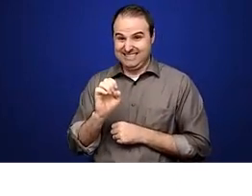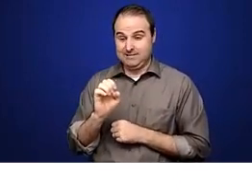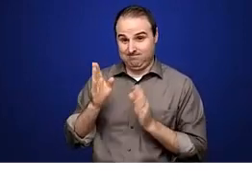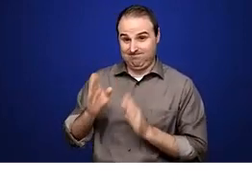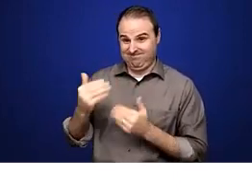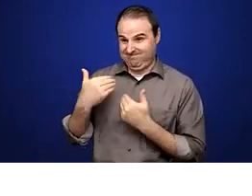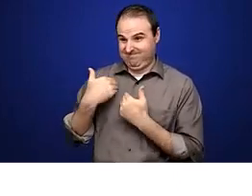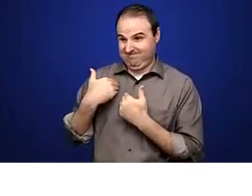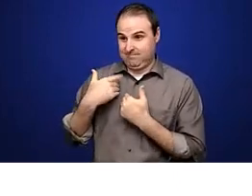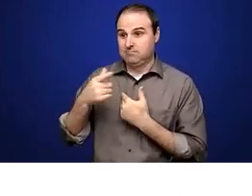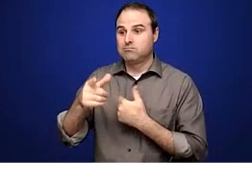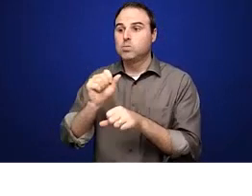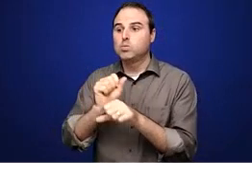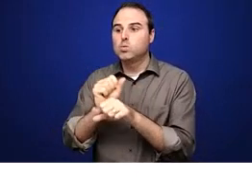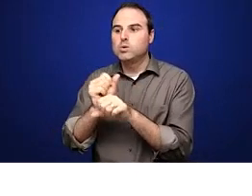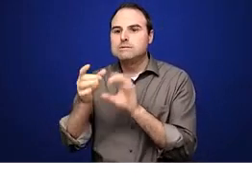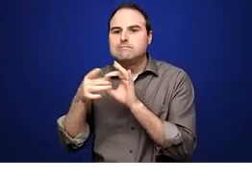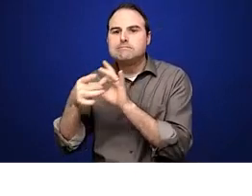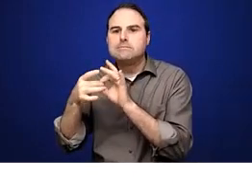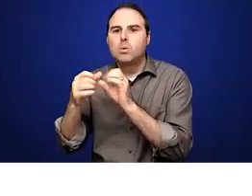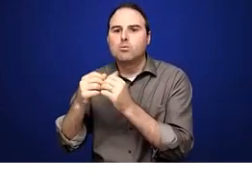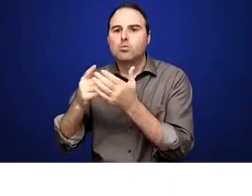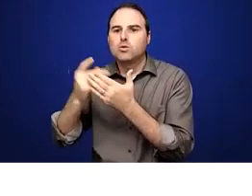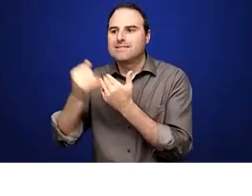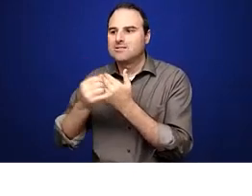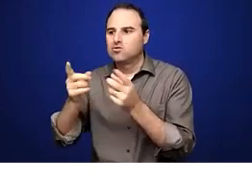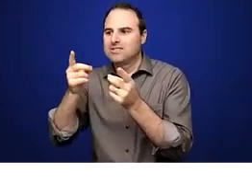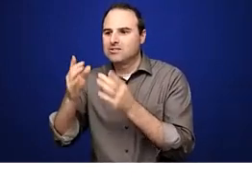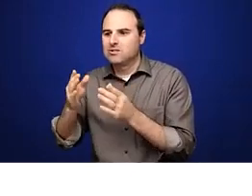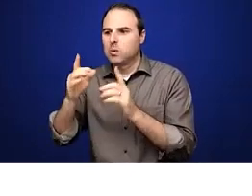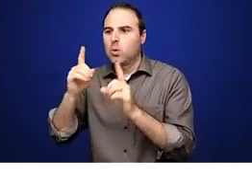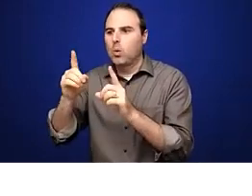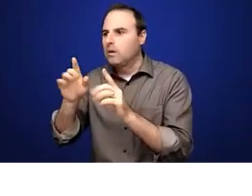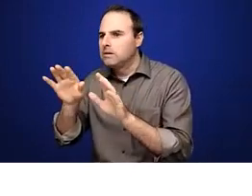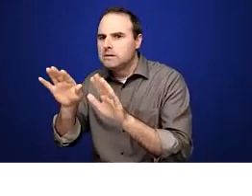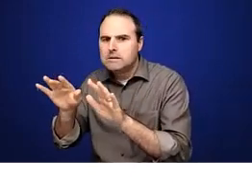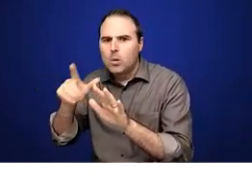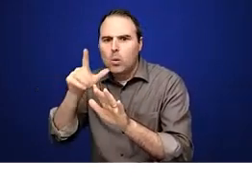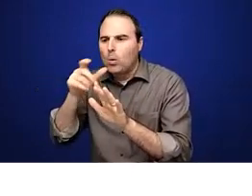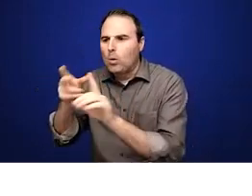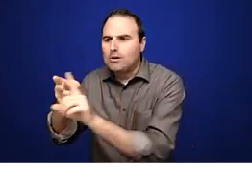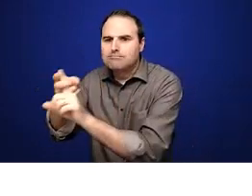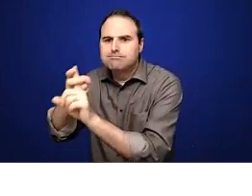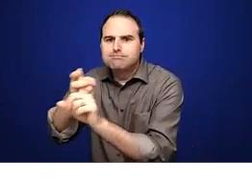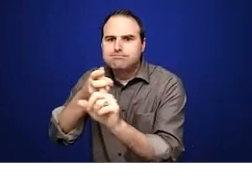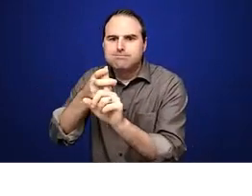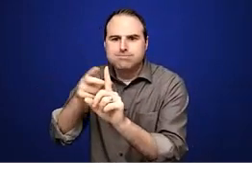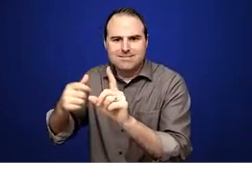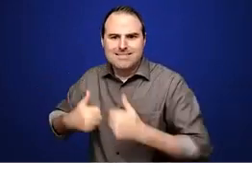to identify and reach stakeholders by networking with previous contacts and cold calling